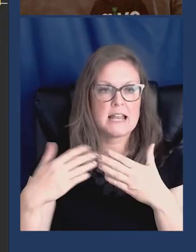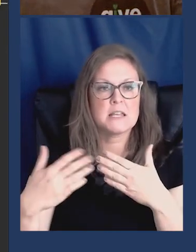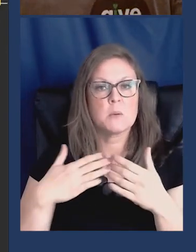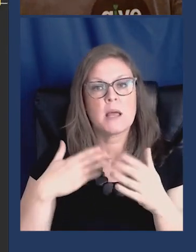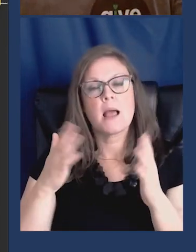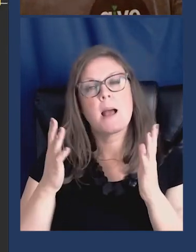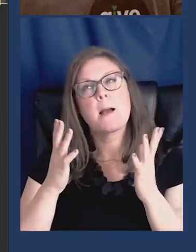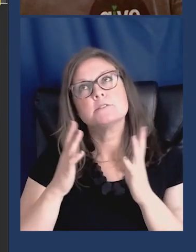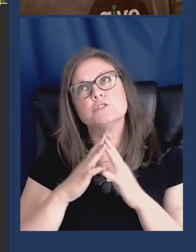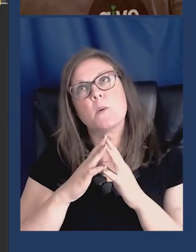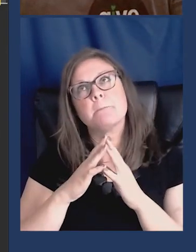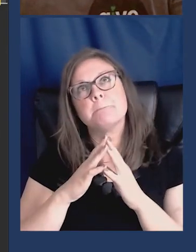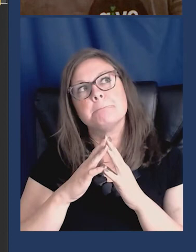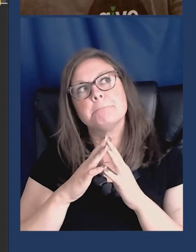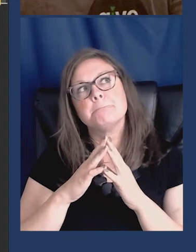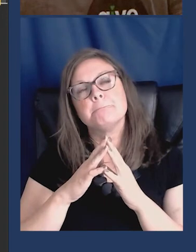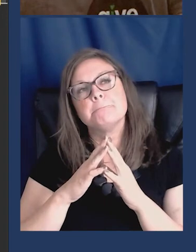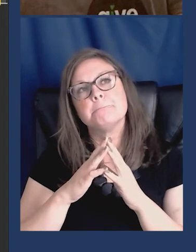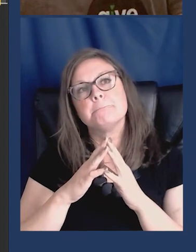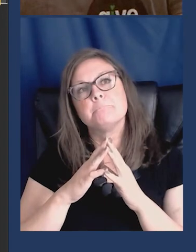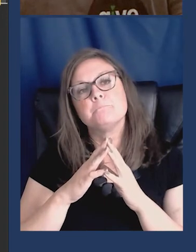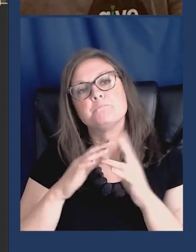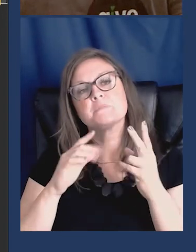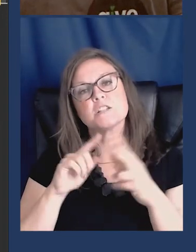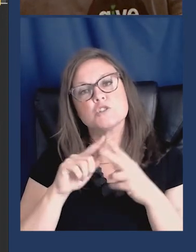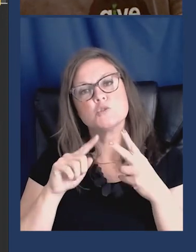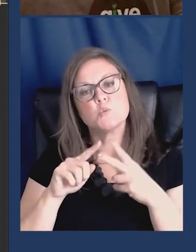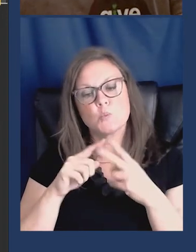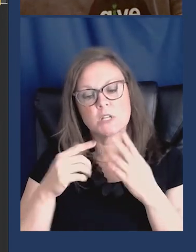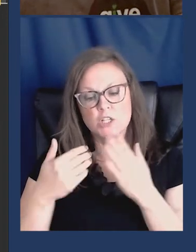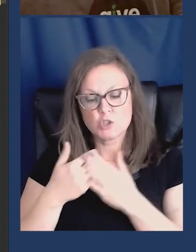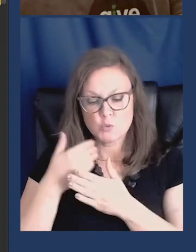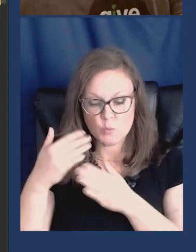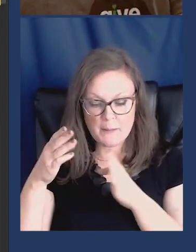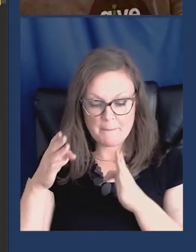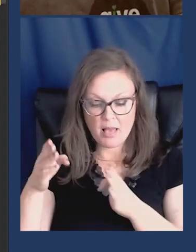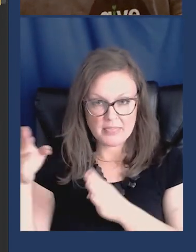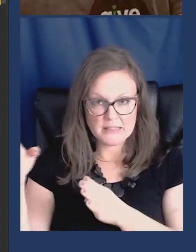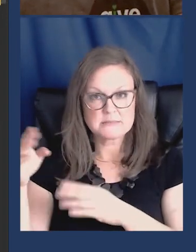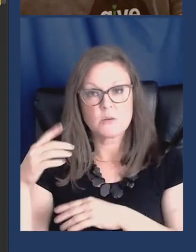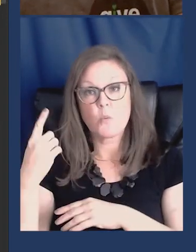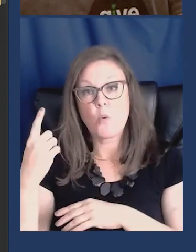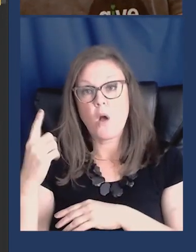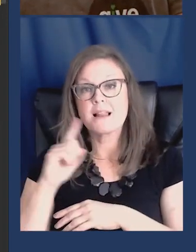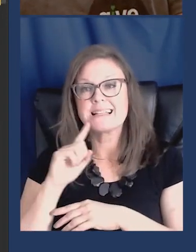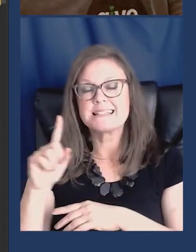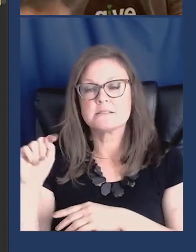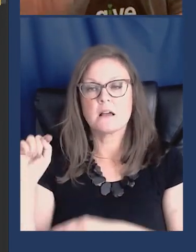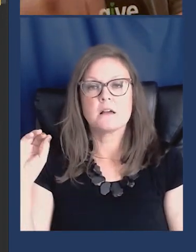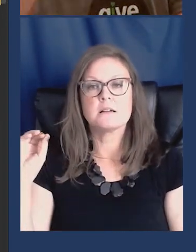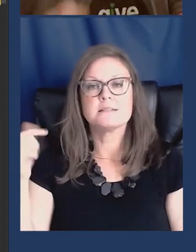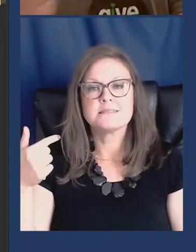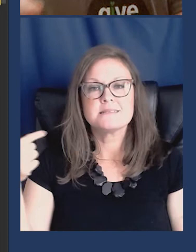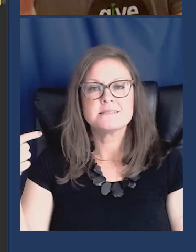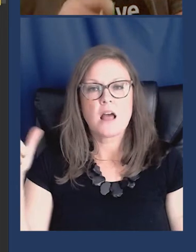Two new methods, we added one is a toggle so that we're going to add a button